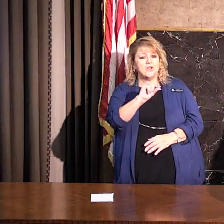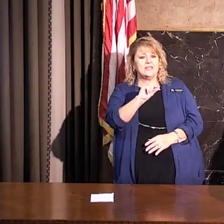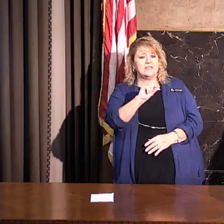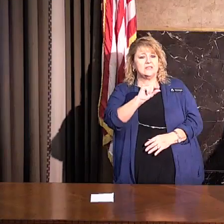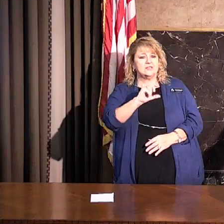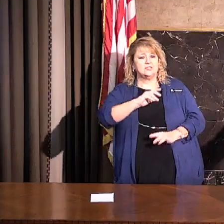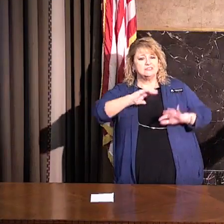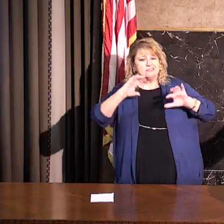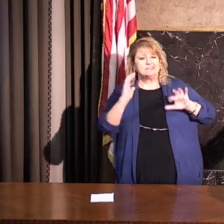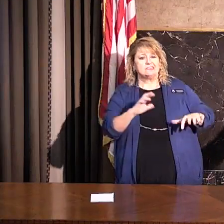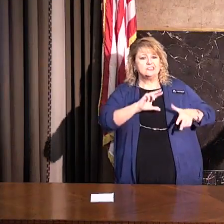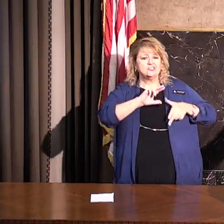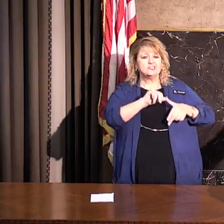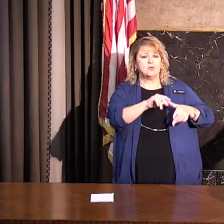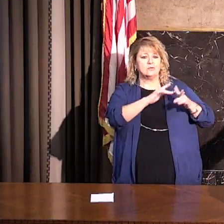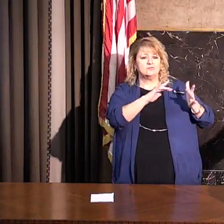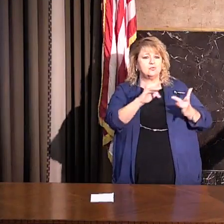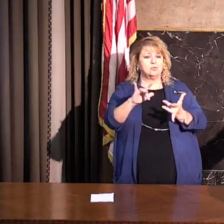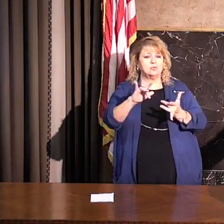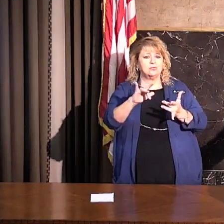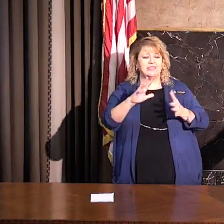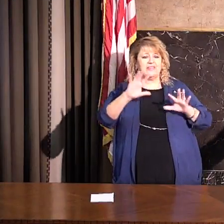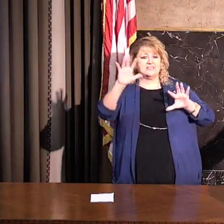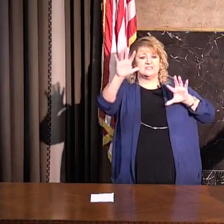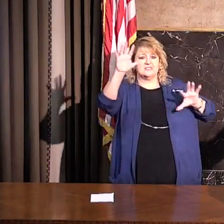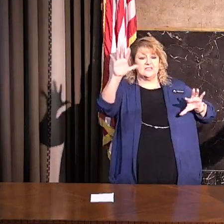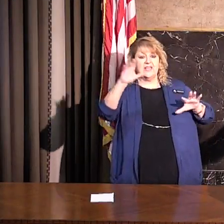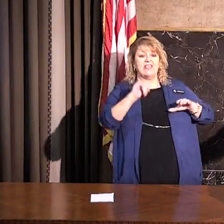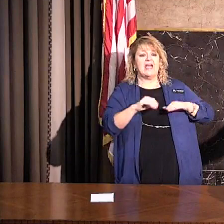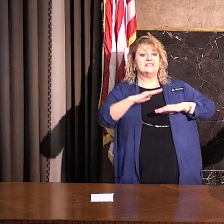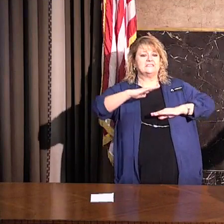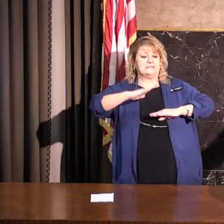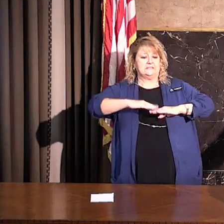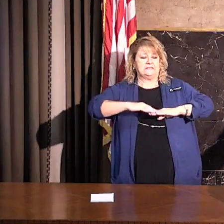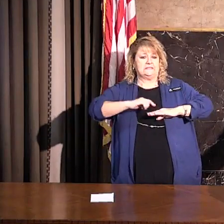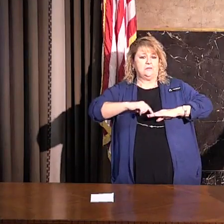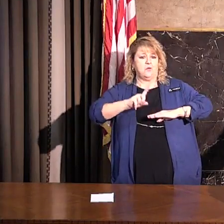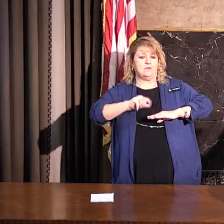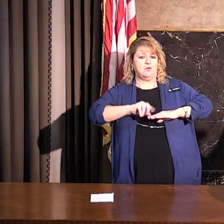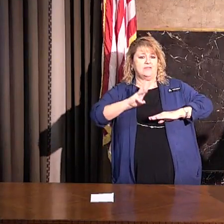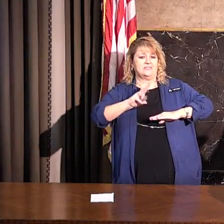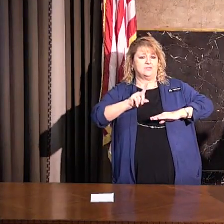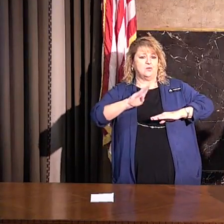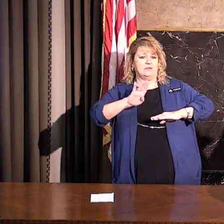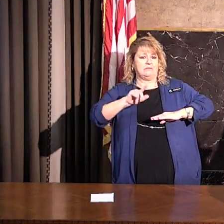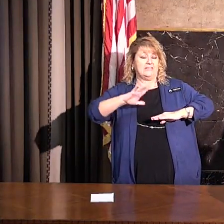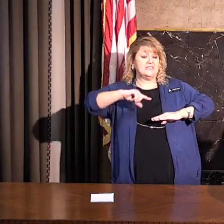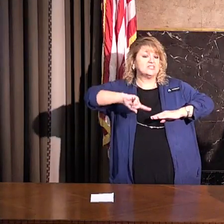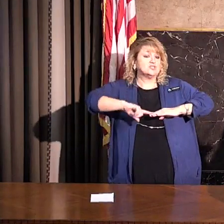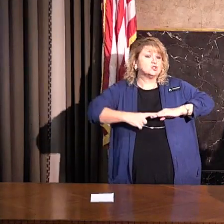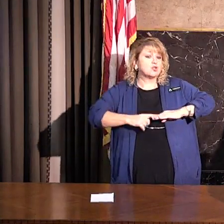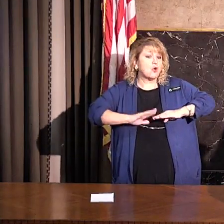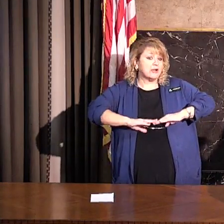country. um which provided a floor not a ceiling so it could be more than the 1.61